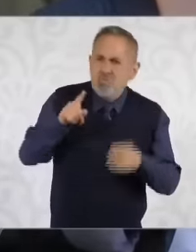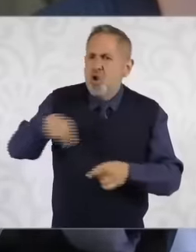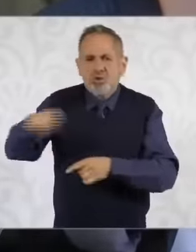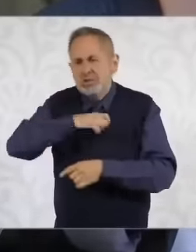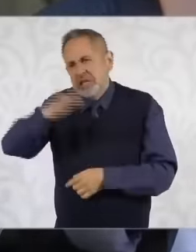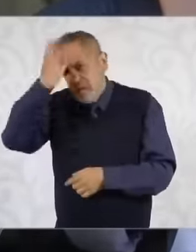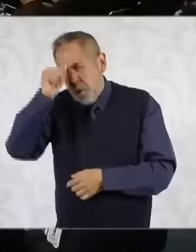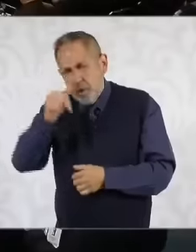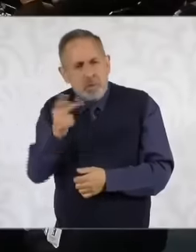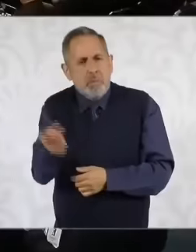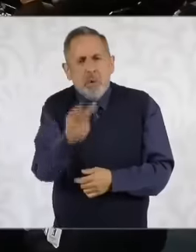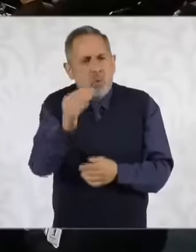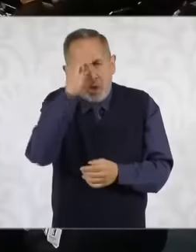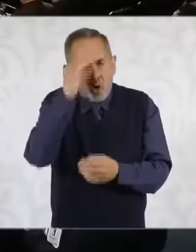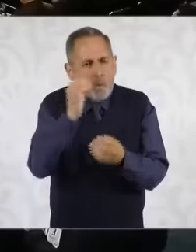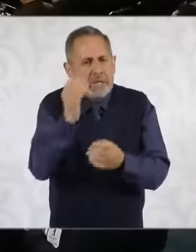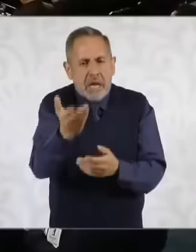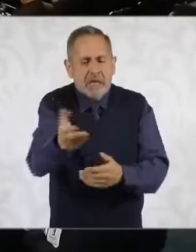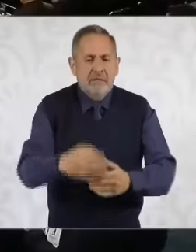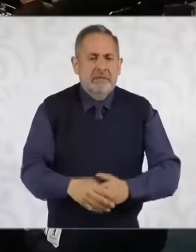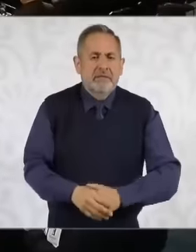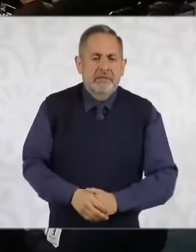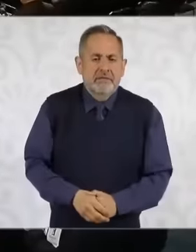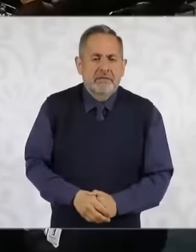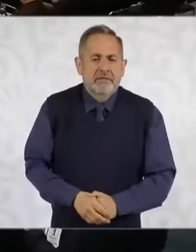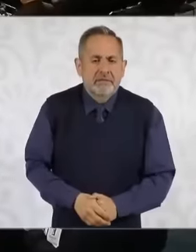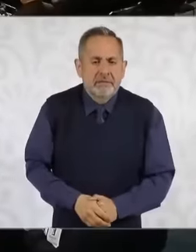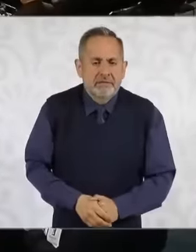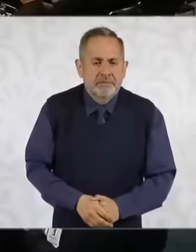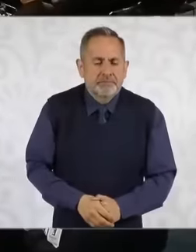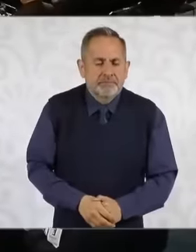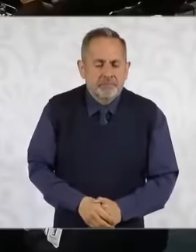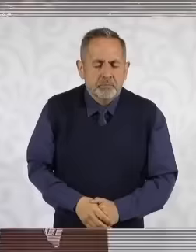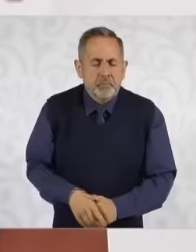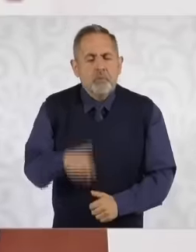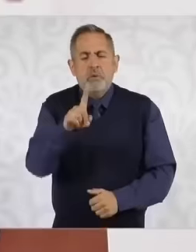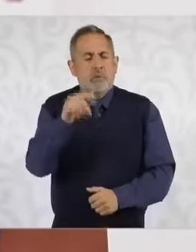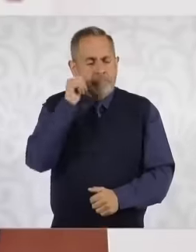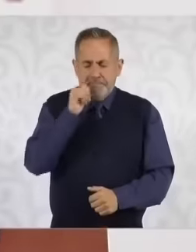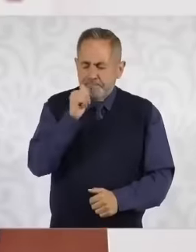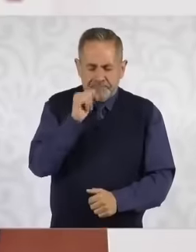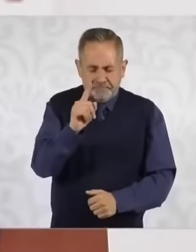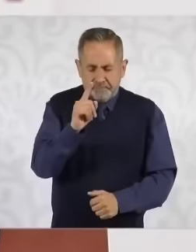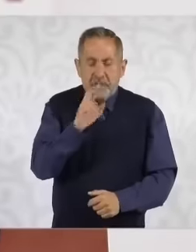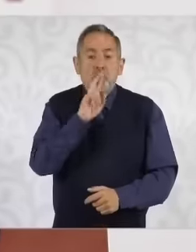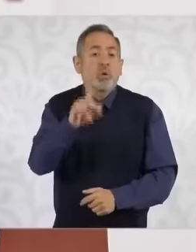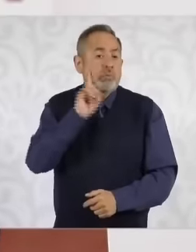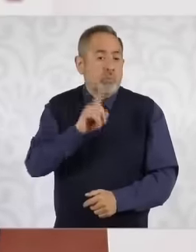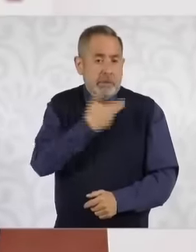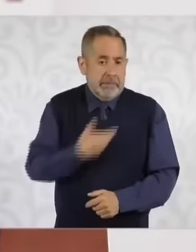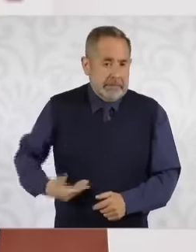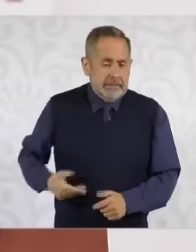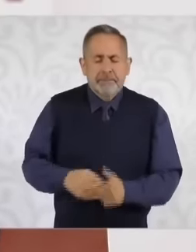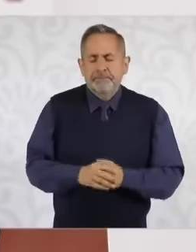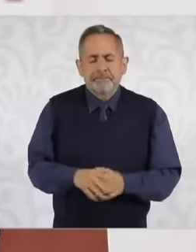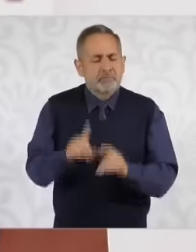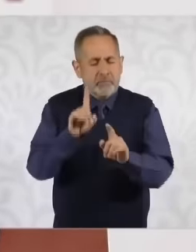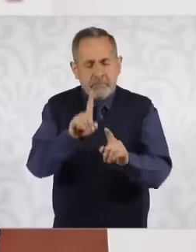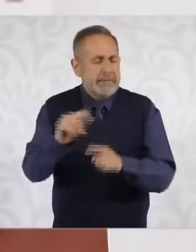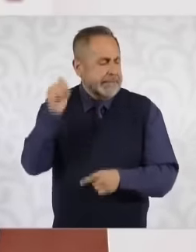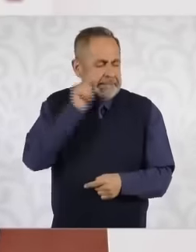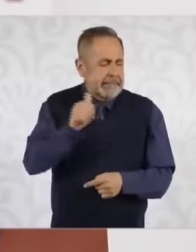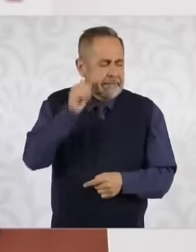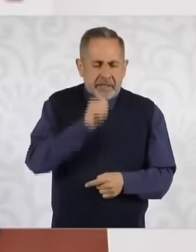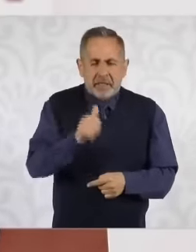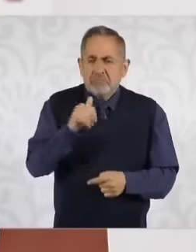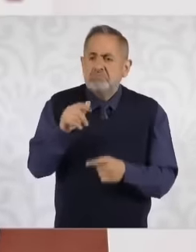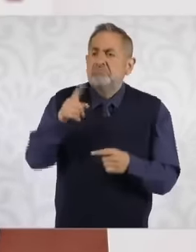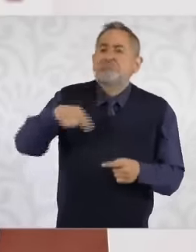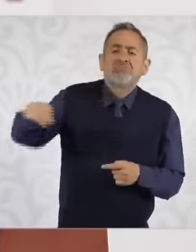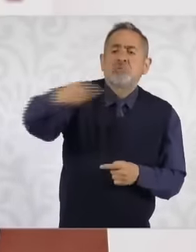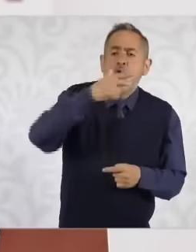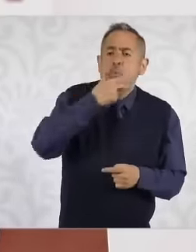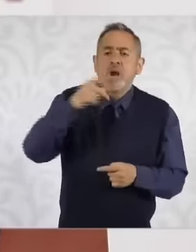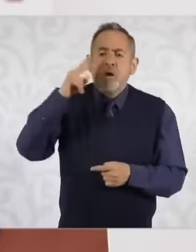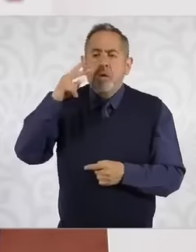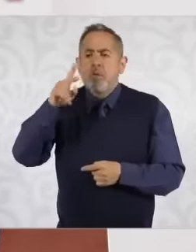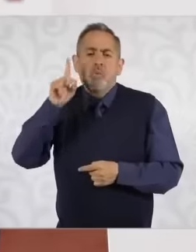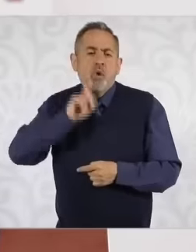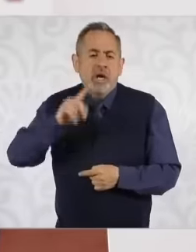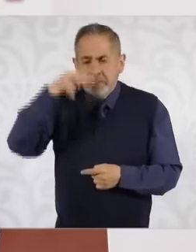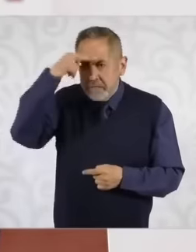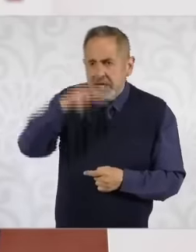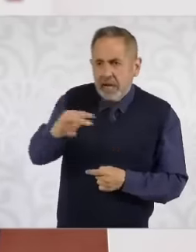support? First, always thank you for the support and trust of Mexican women and men,